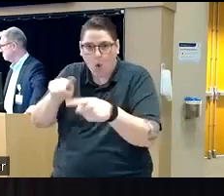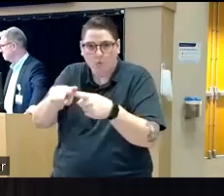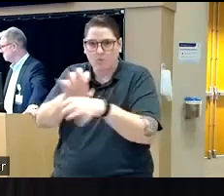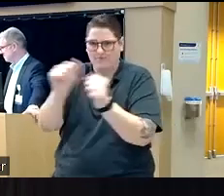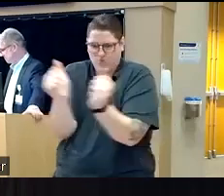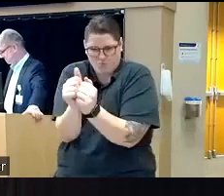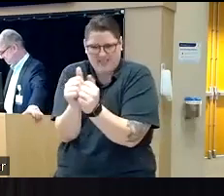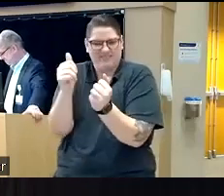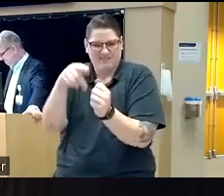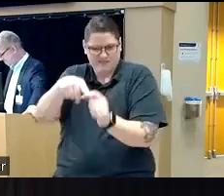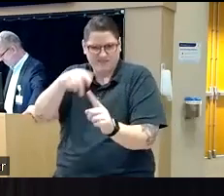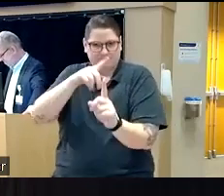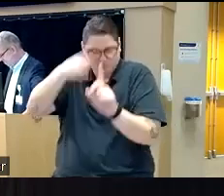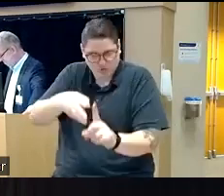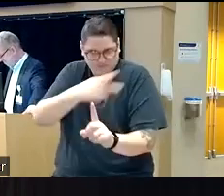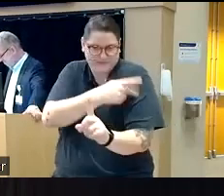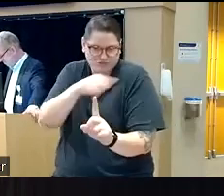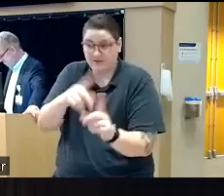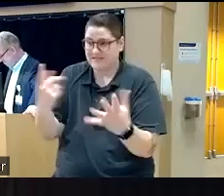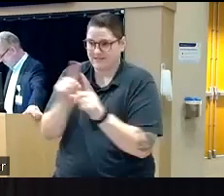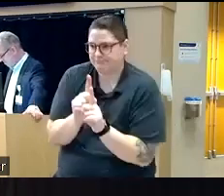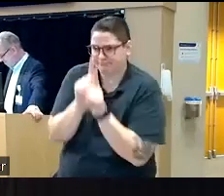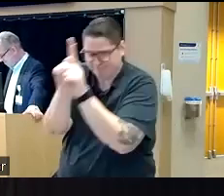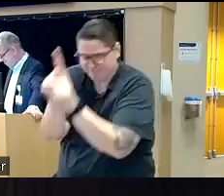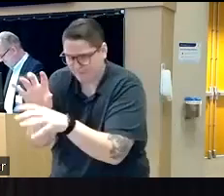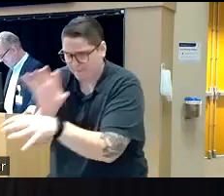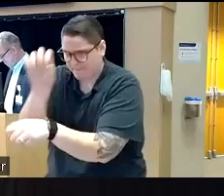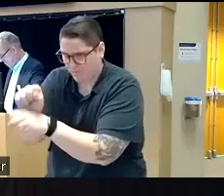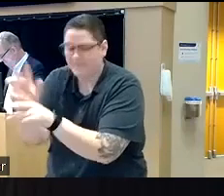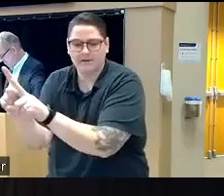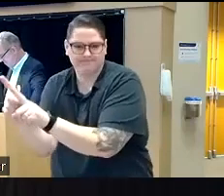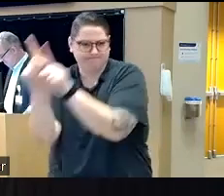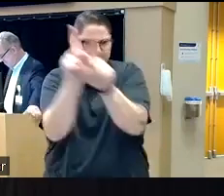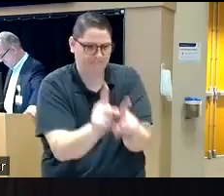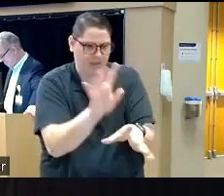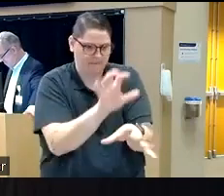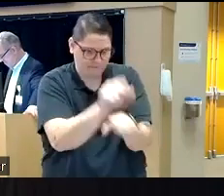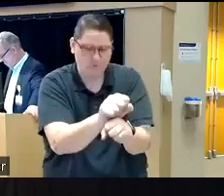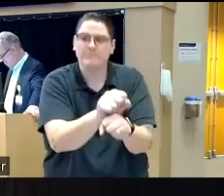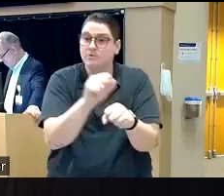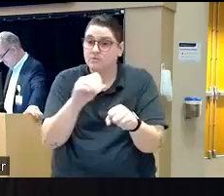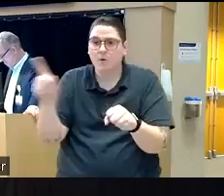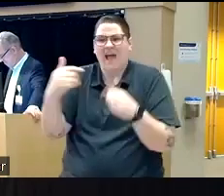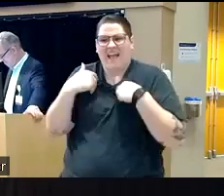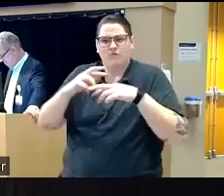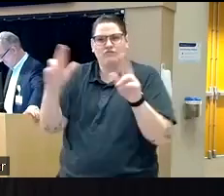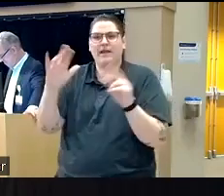coordinate those appointments and so that they are a link in a bridge in in many ways in with